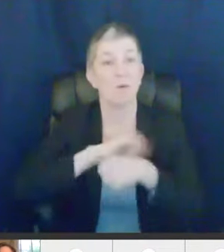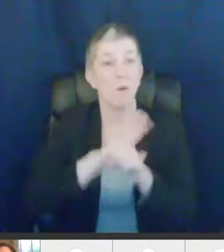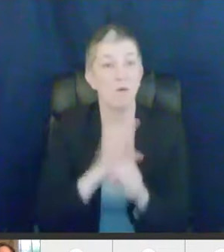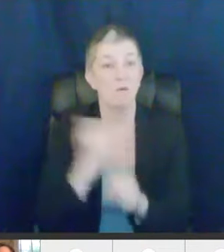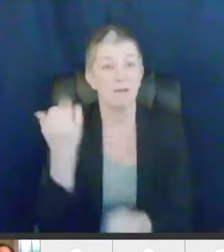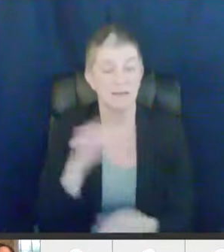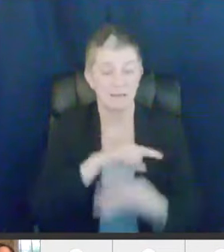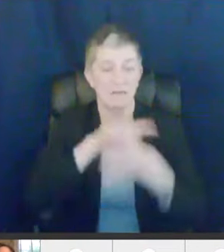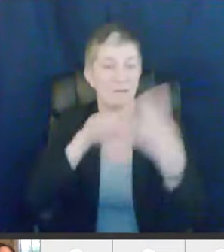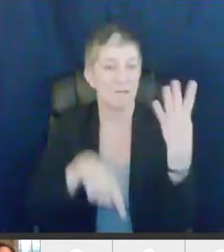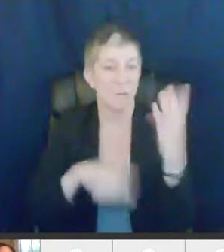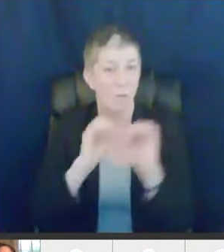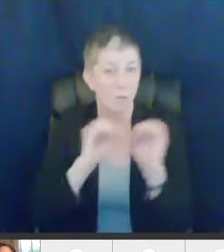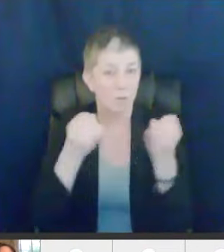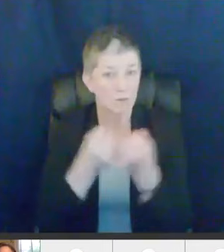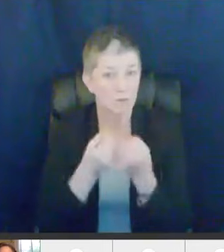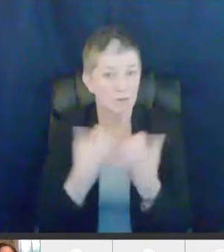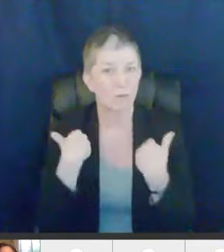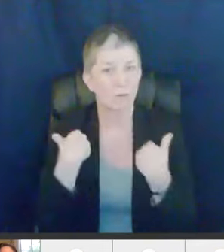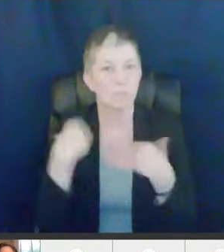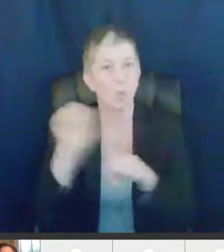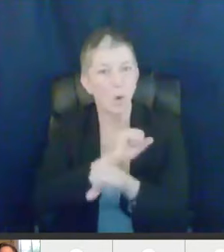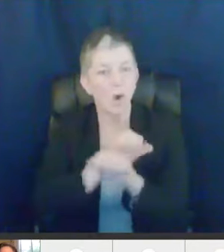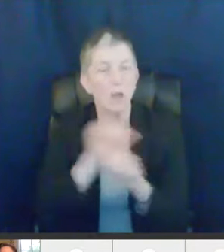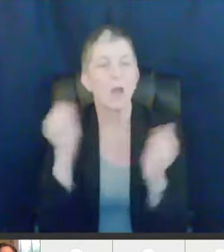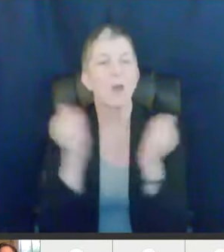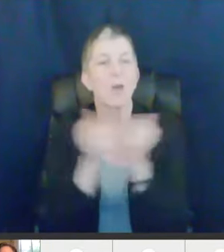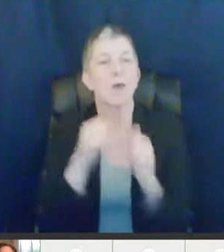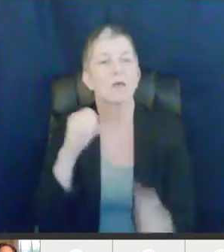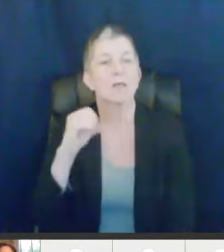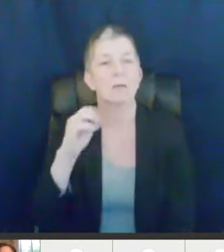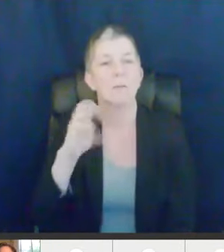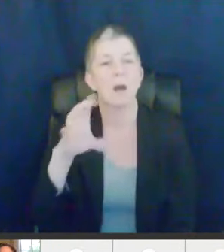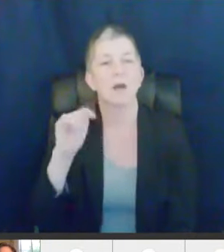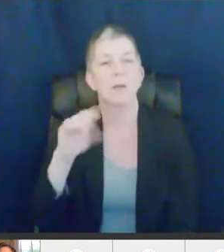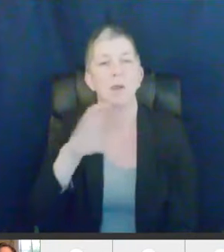organizations have been working with Montgomery residents on the ground level